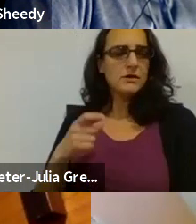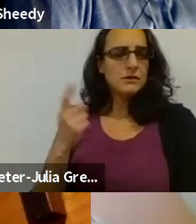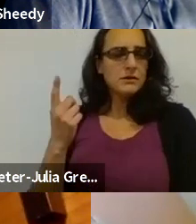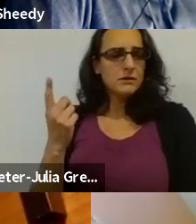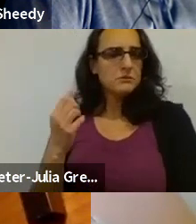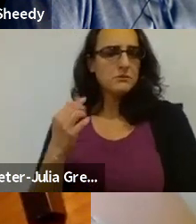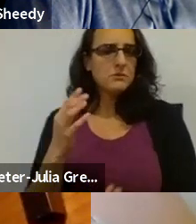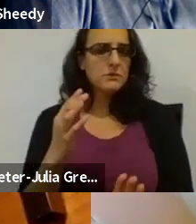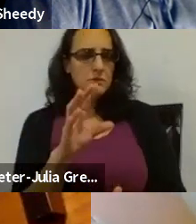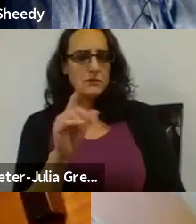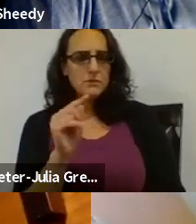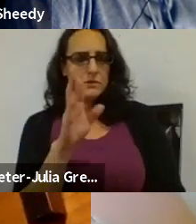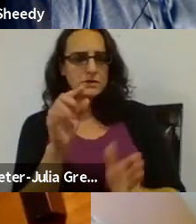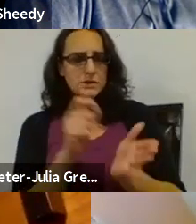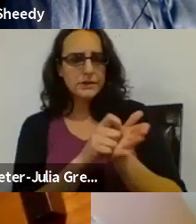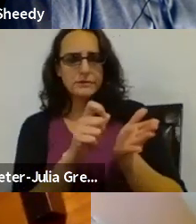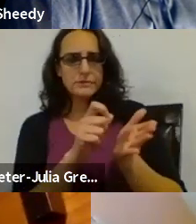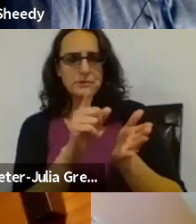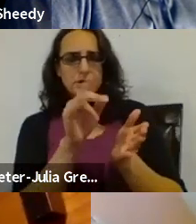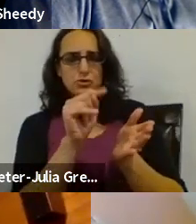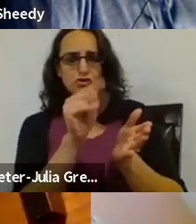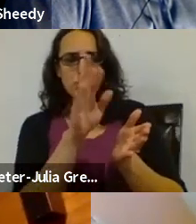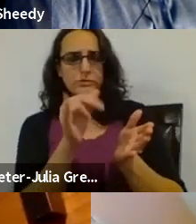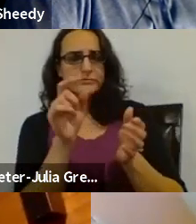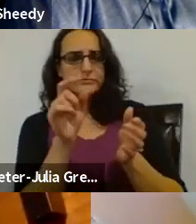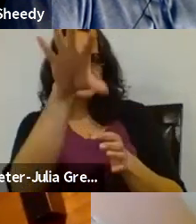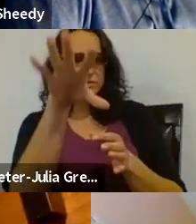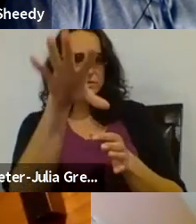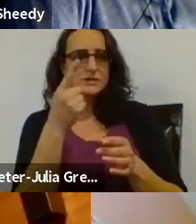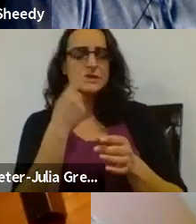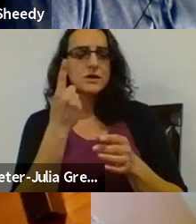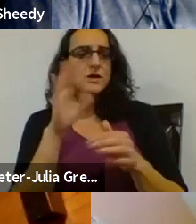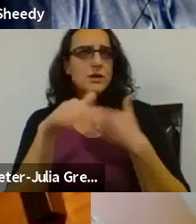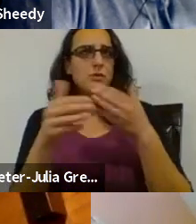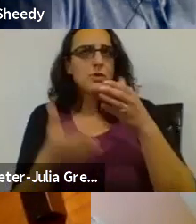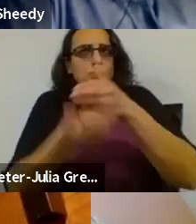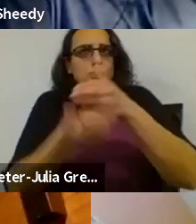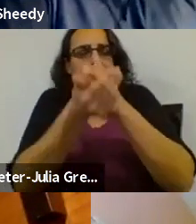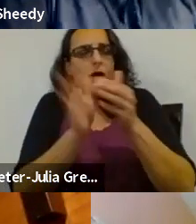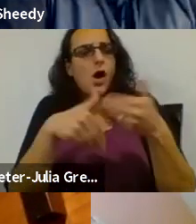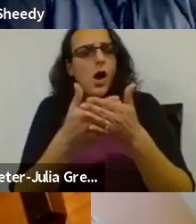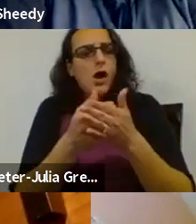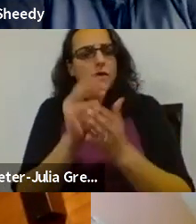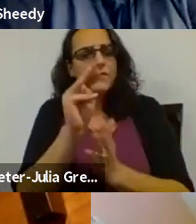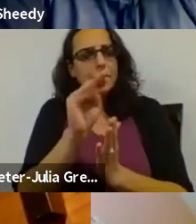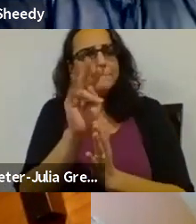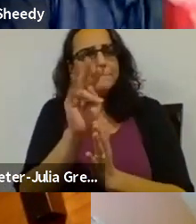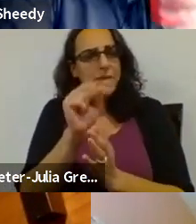Terry Rand: Can I, can you say something, it's Terry, they will, with all the minutes that you received in that notebook.